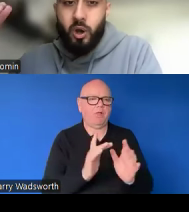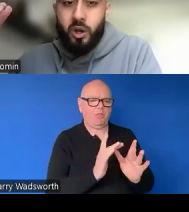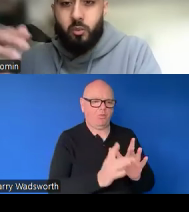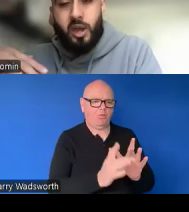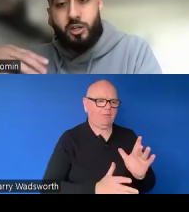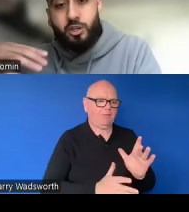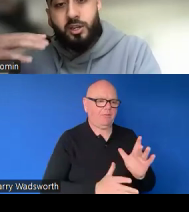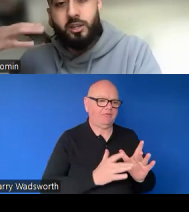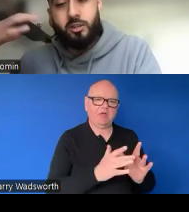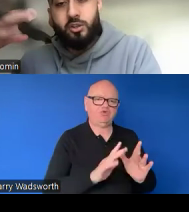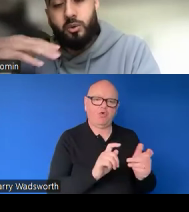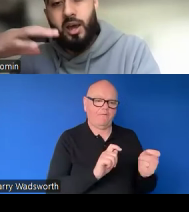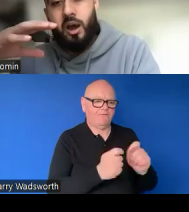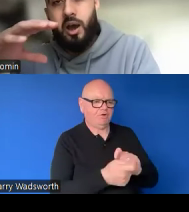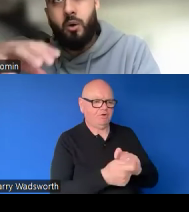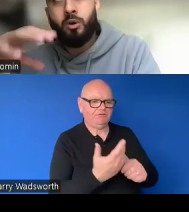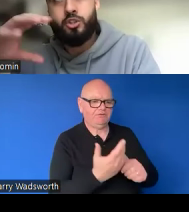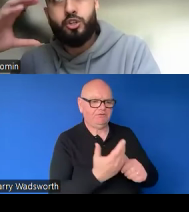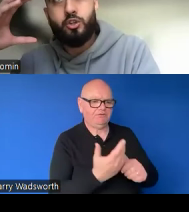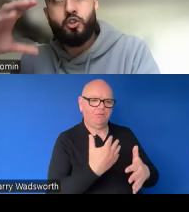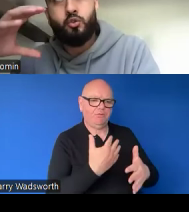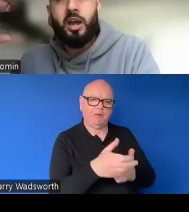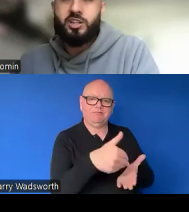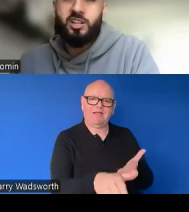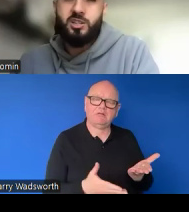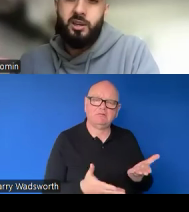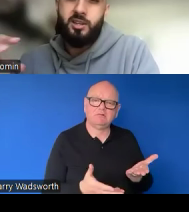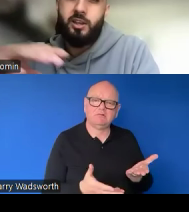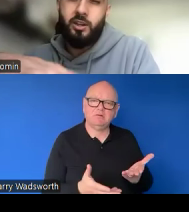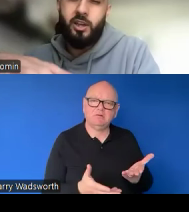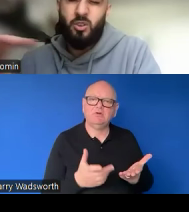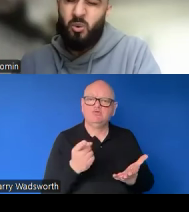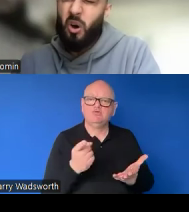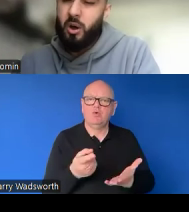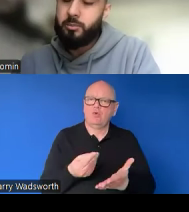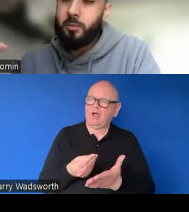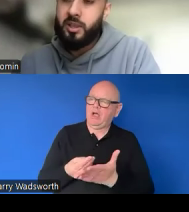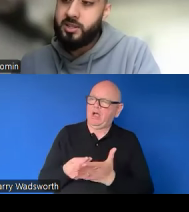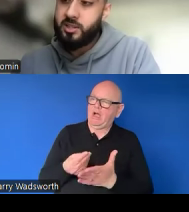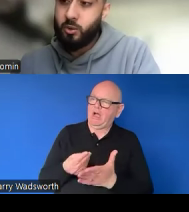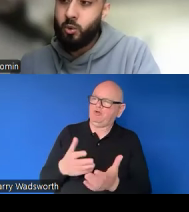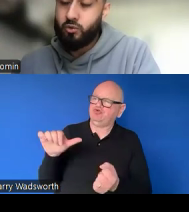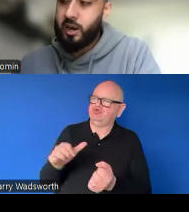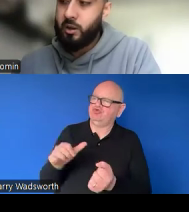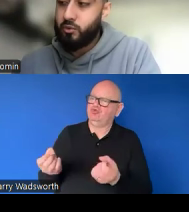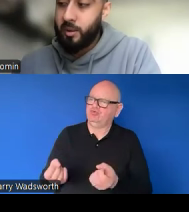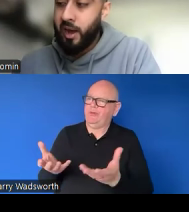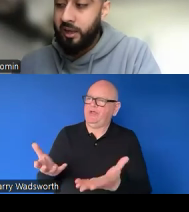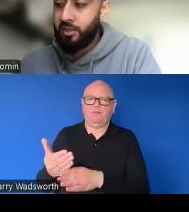What can we actually do and how much should we actually spend to say, "Okay, you know what? Maybe this isn't going down the right path,